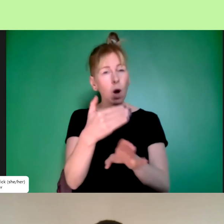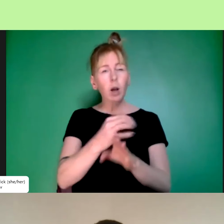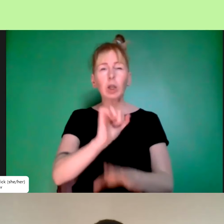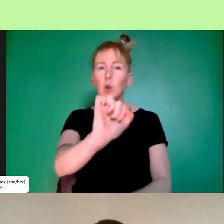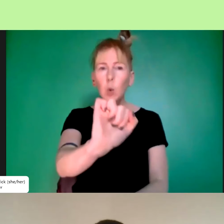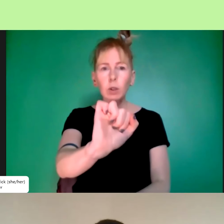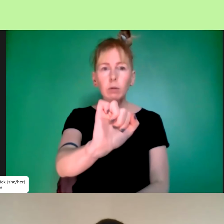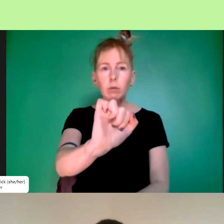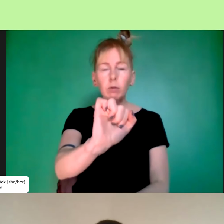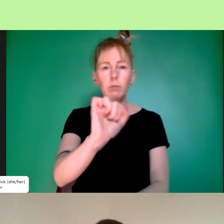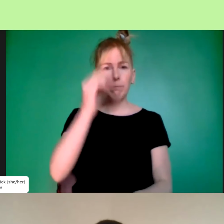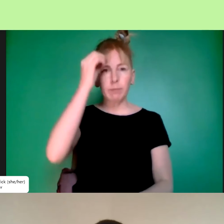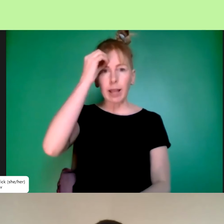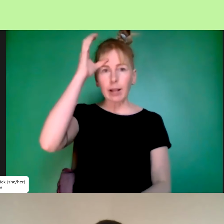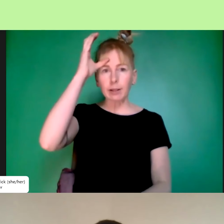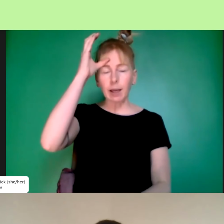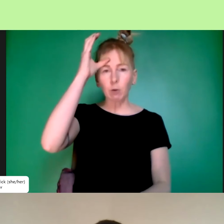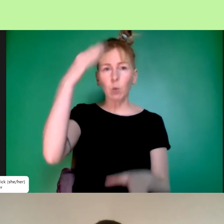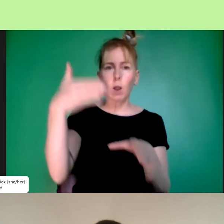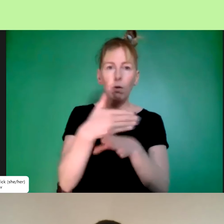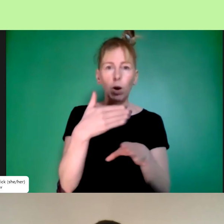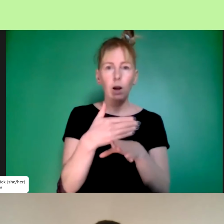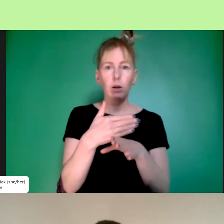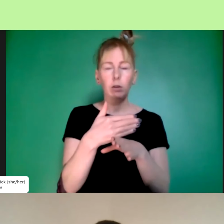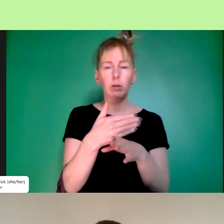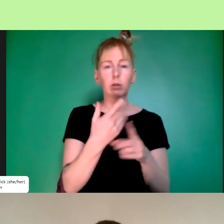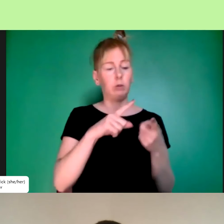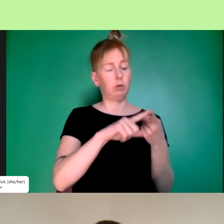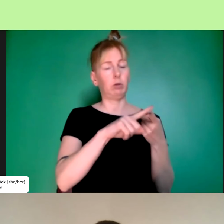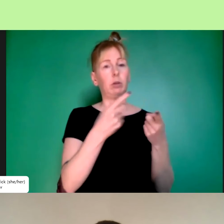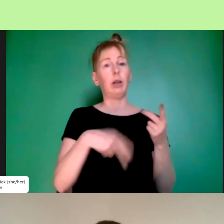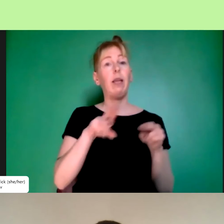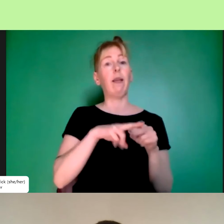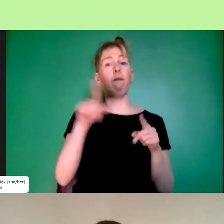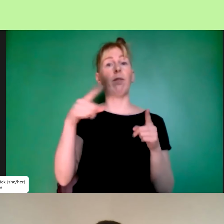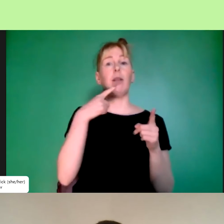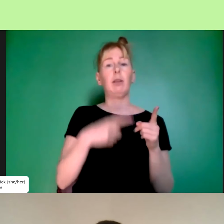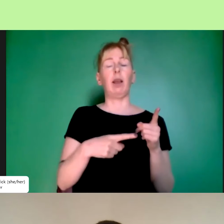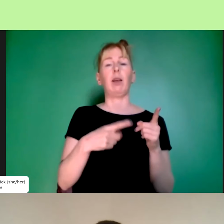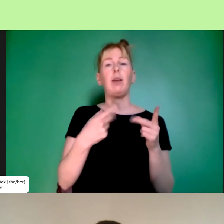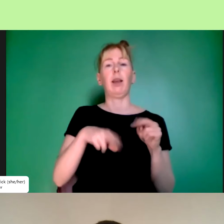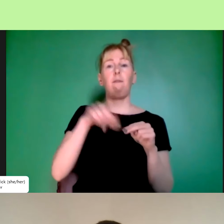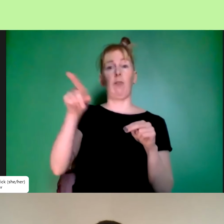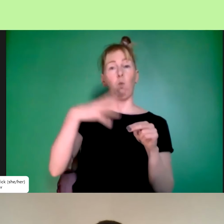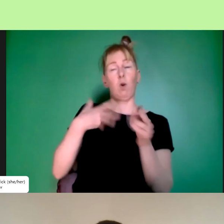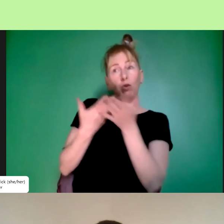you. And whether you say like in coming back, there will be a consultation fee, right?